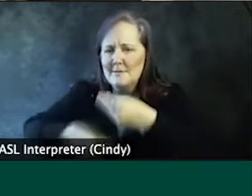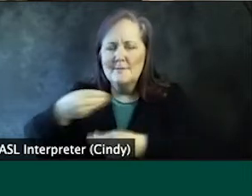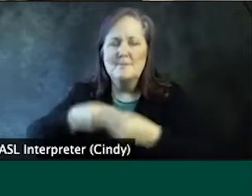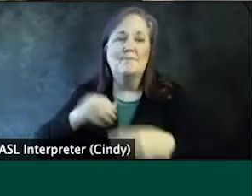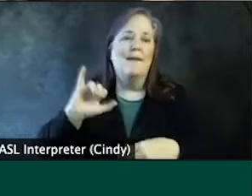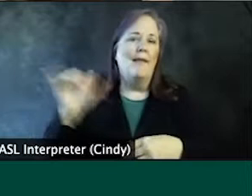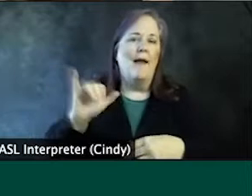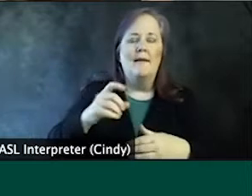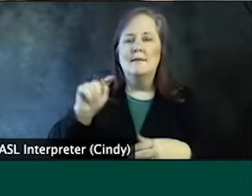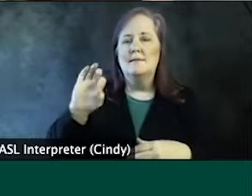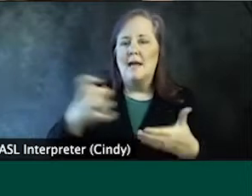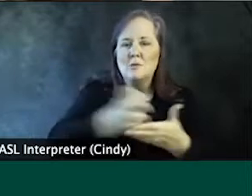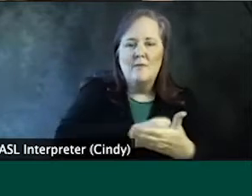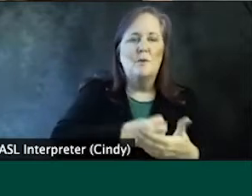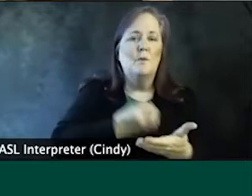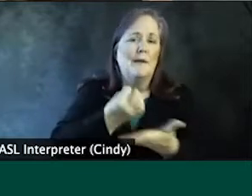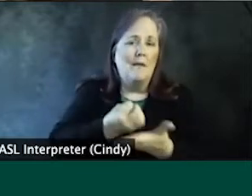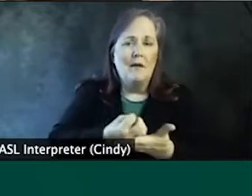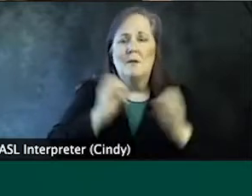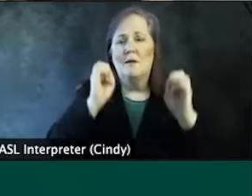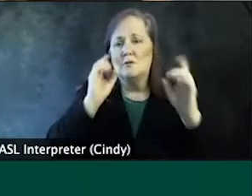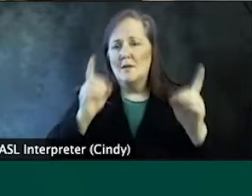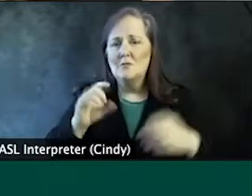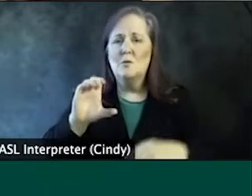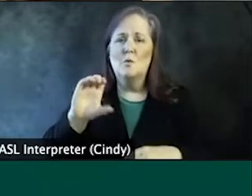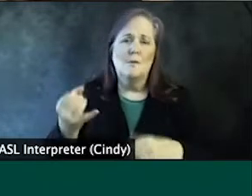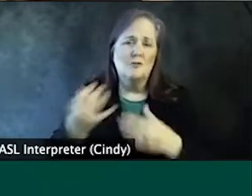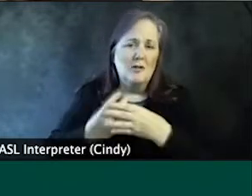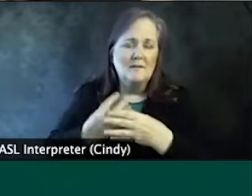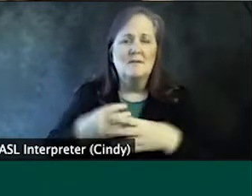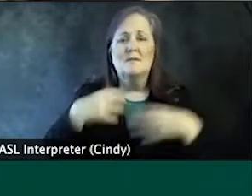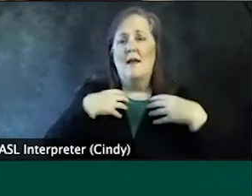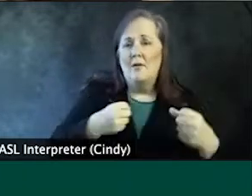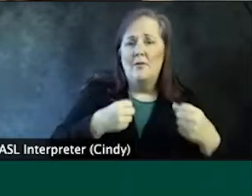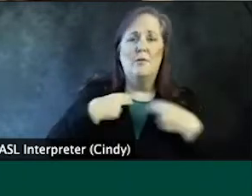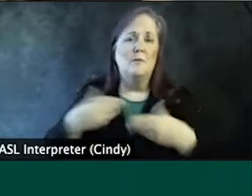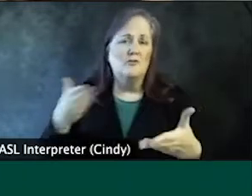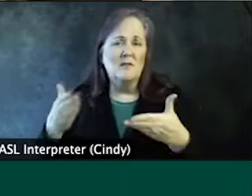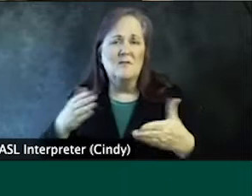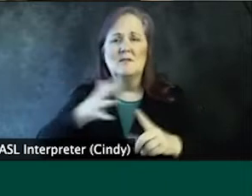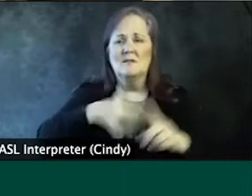the Legislative Analyst's Office -- is the California legislature's nonpartisan budget and policy advisor.